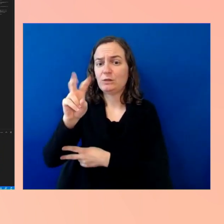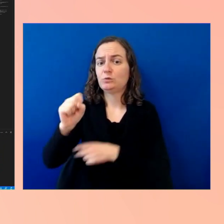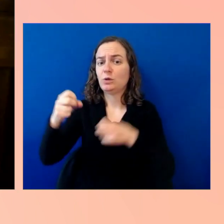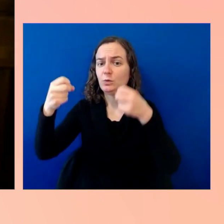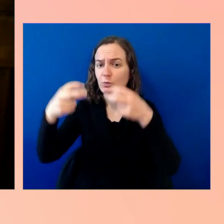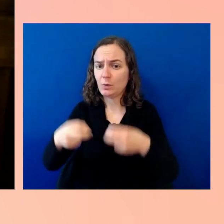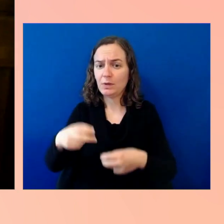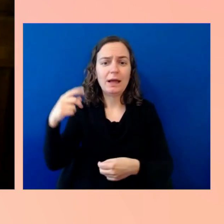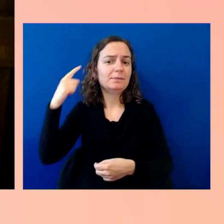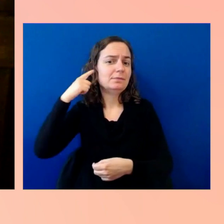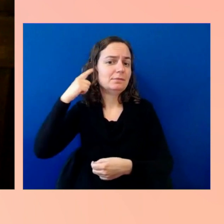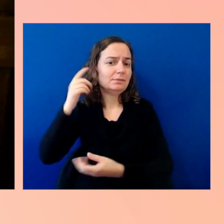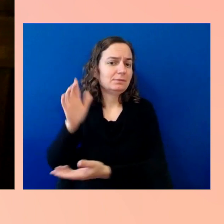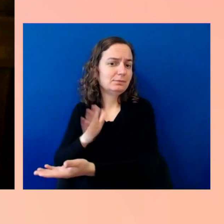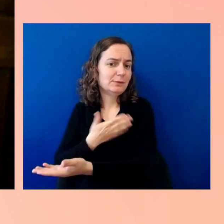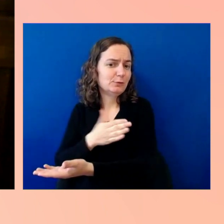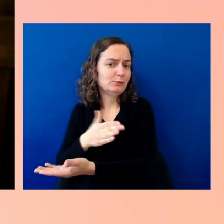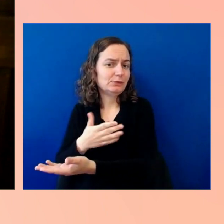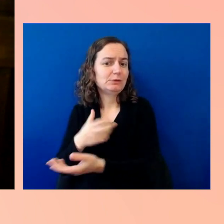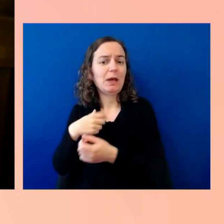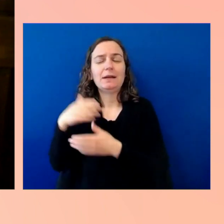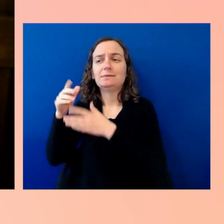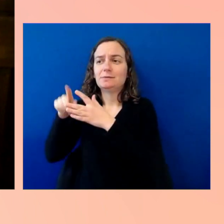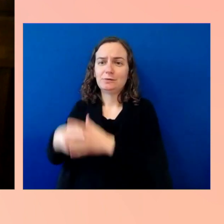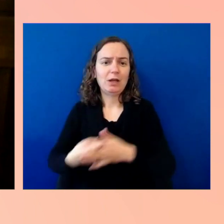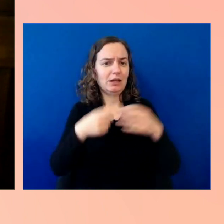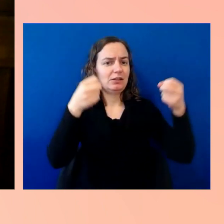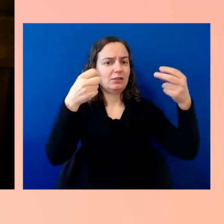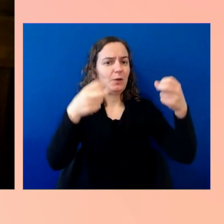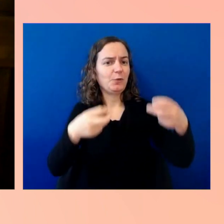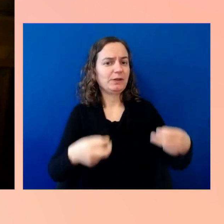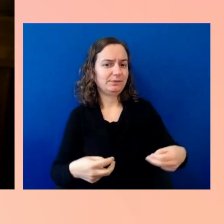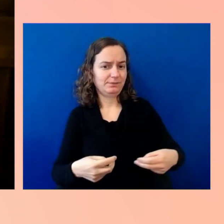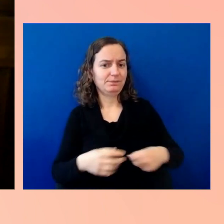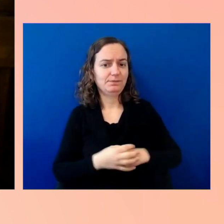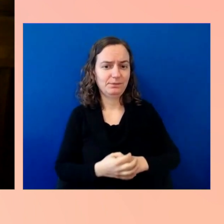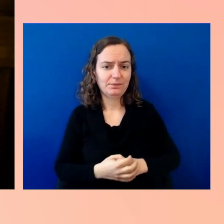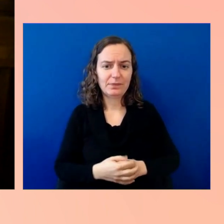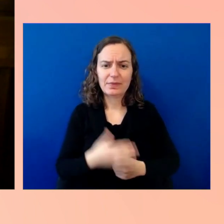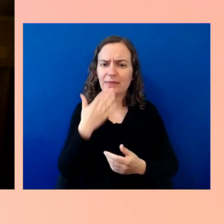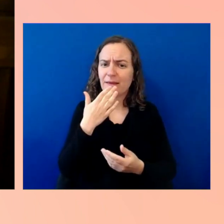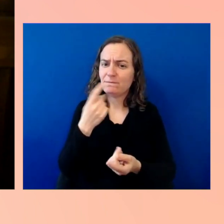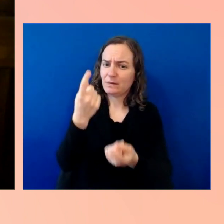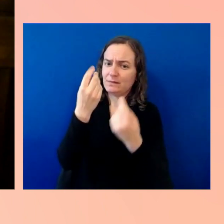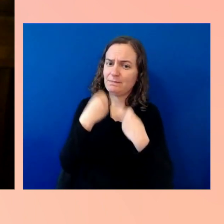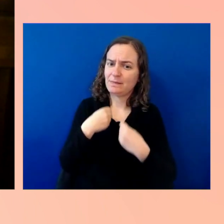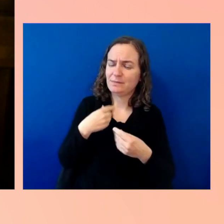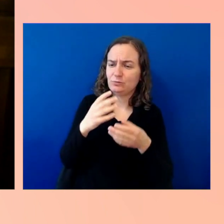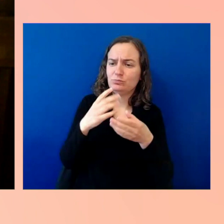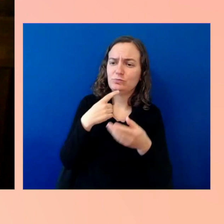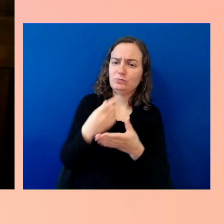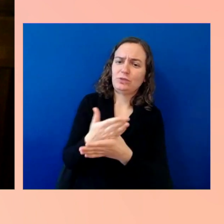Thank you for giving me the space to share my story. Please remember, I'm only one ADHDer and dyslexic.